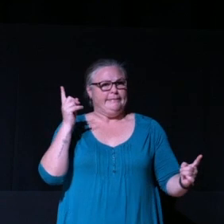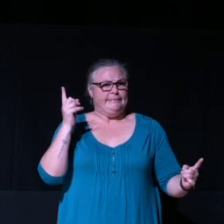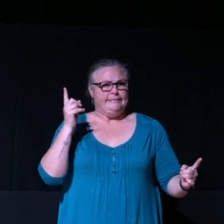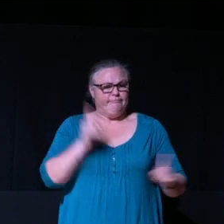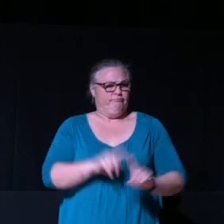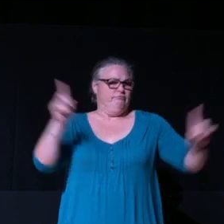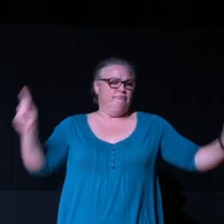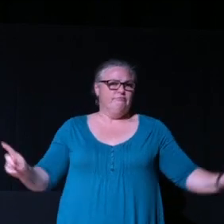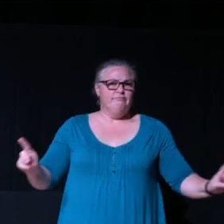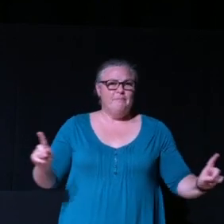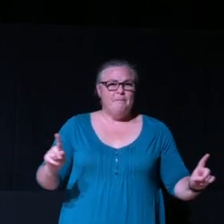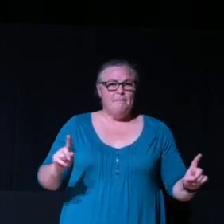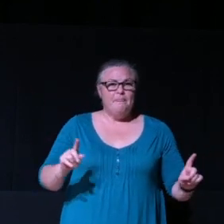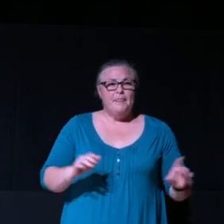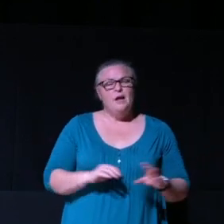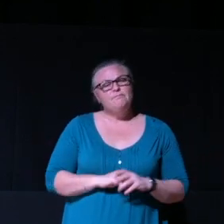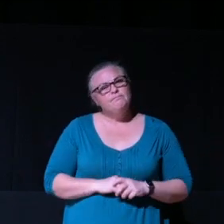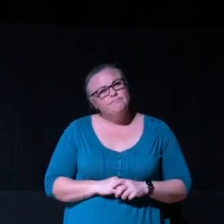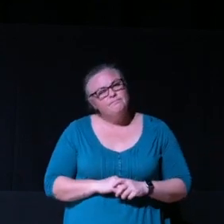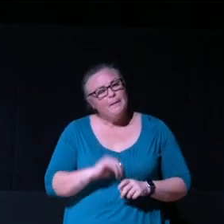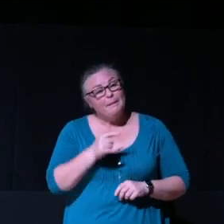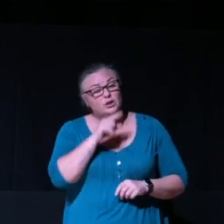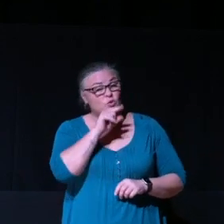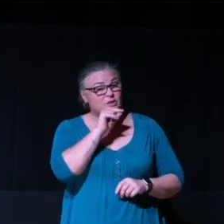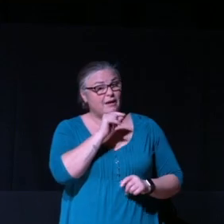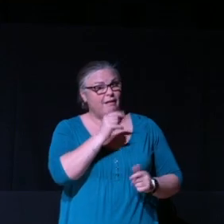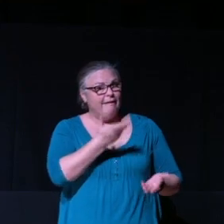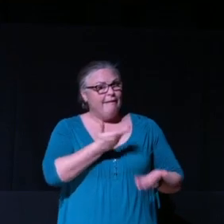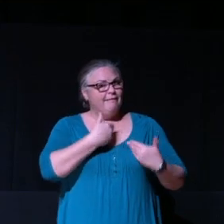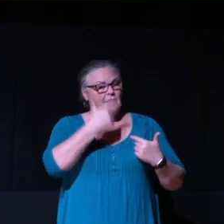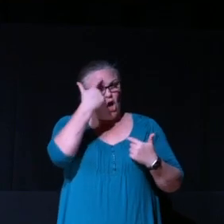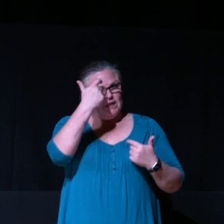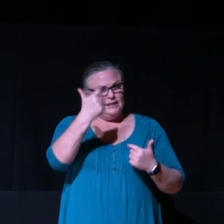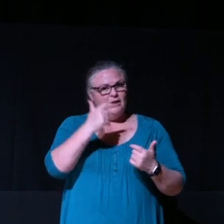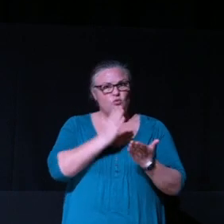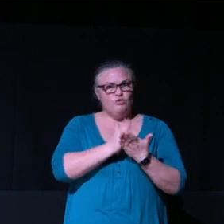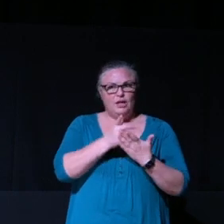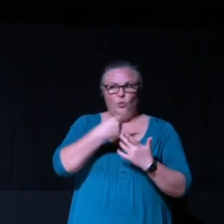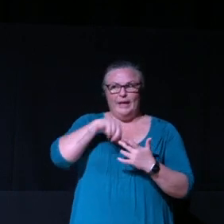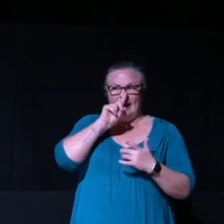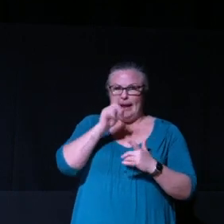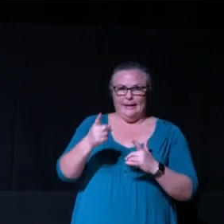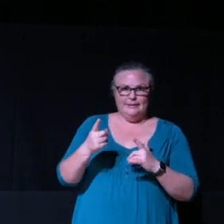is Twitter that is giving us the impression that that's the case because there is no place it seems for nuance on Twitter.